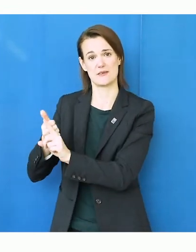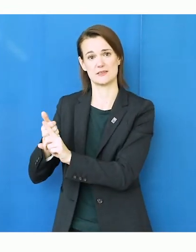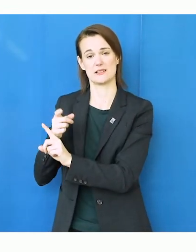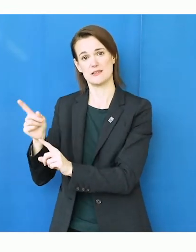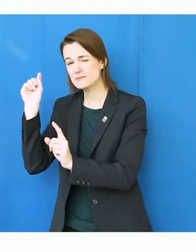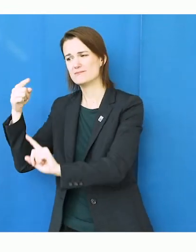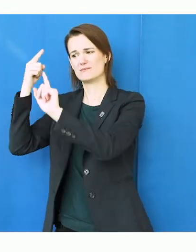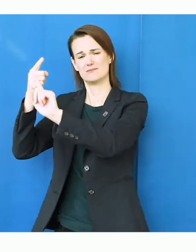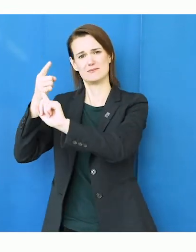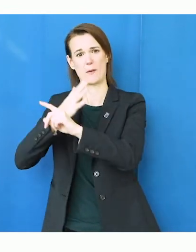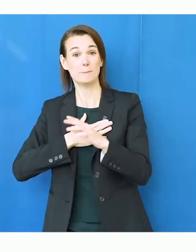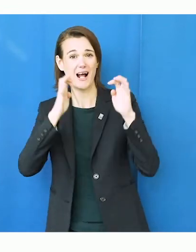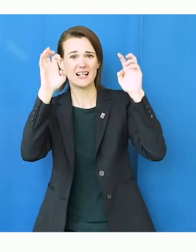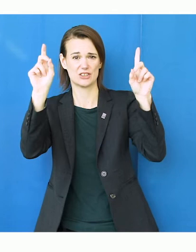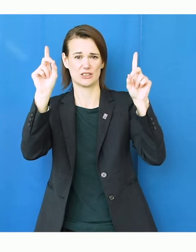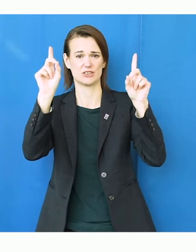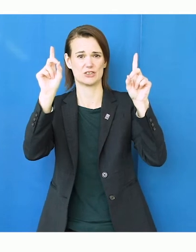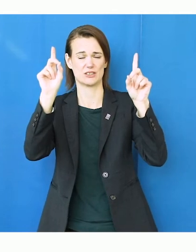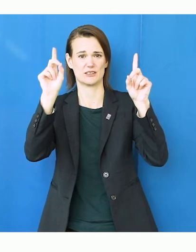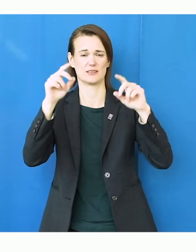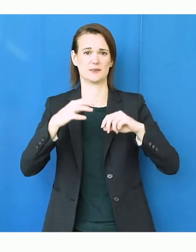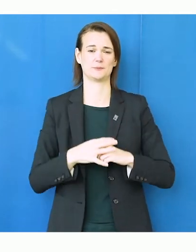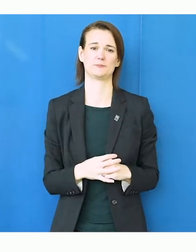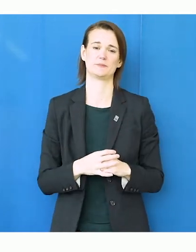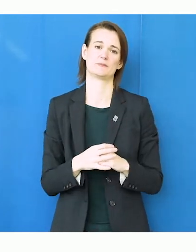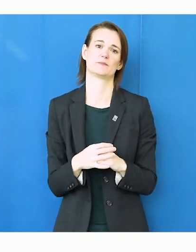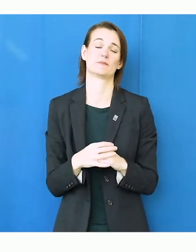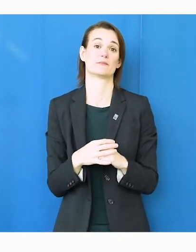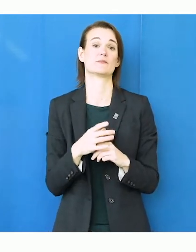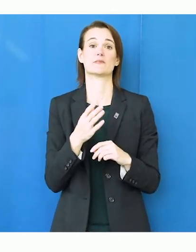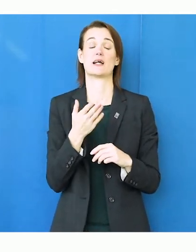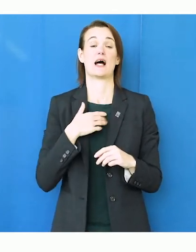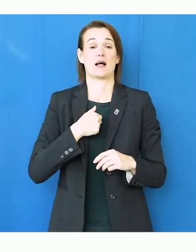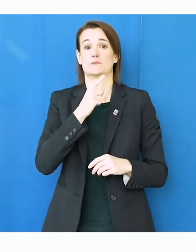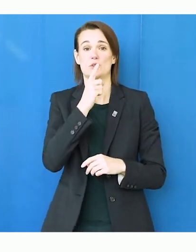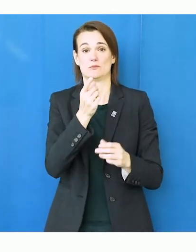Our parents, families and friends believed in us, supported us, and never gave up on us.